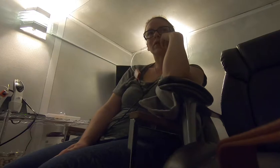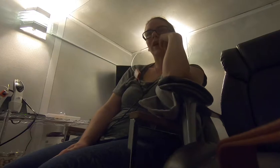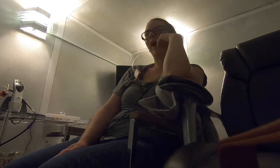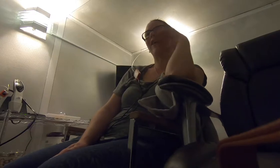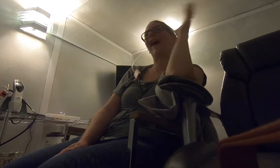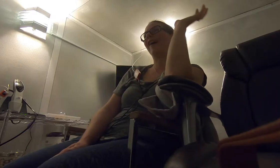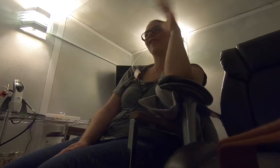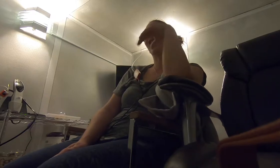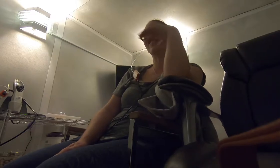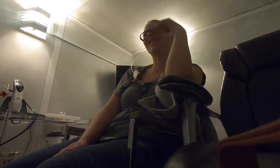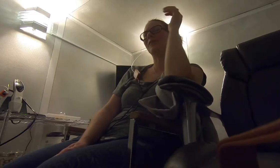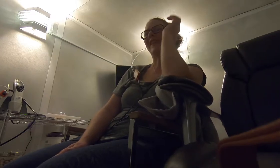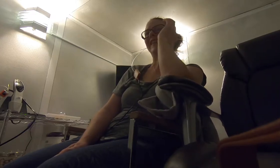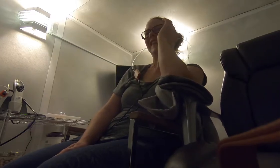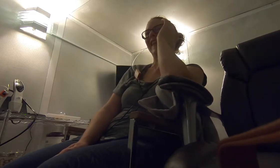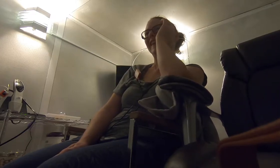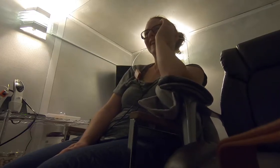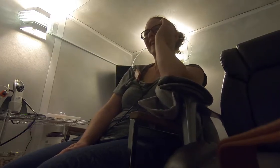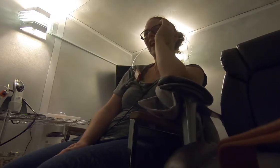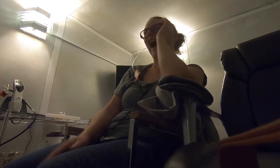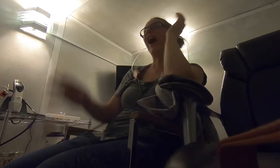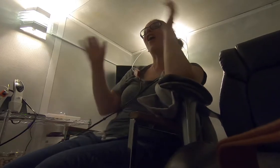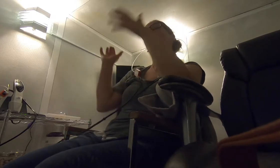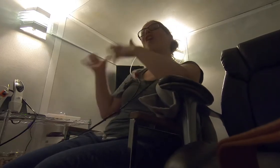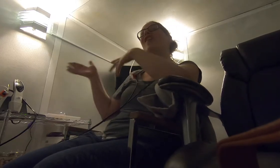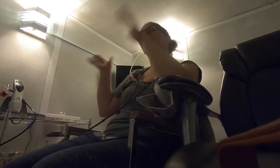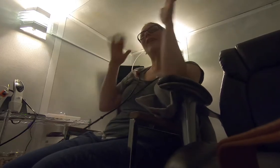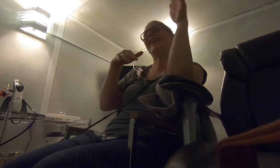I totally missed it I heard you but didn't understand